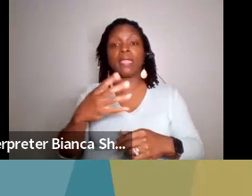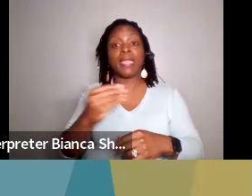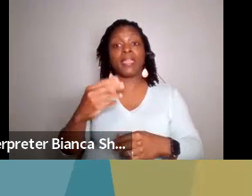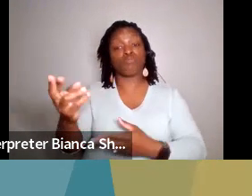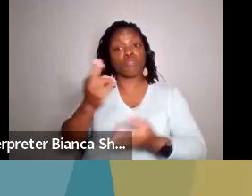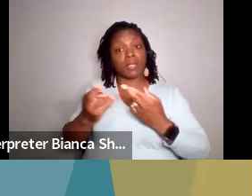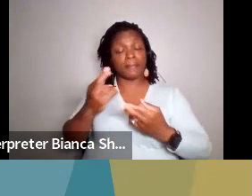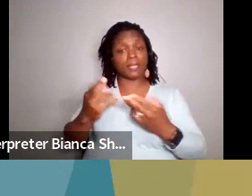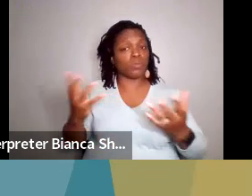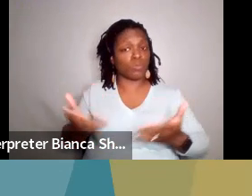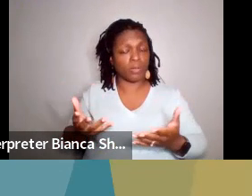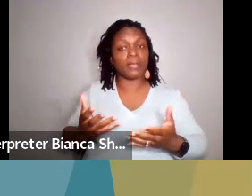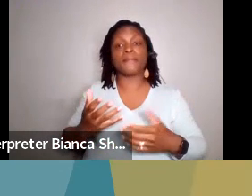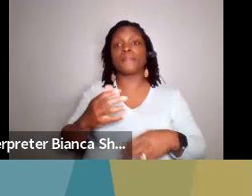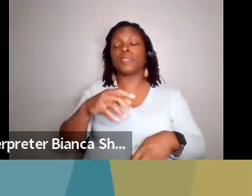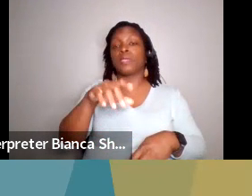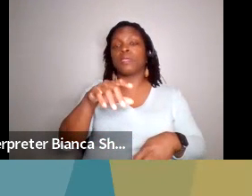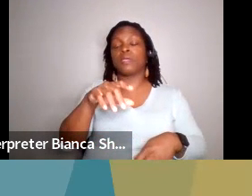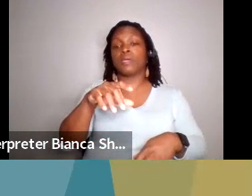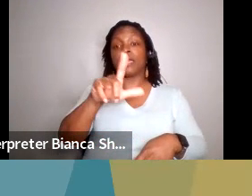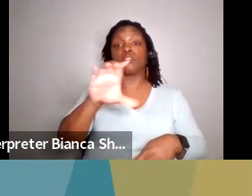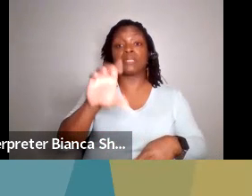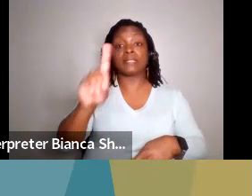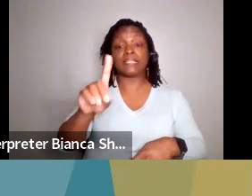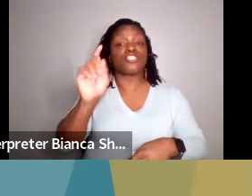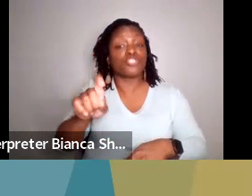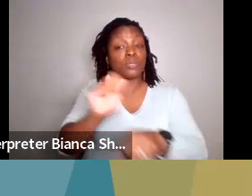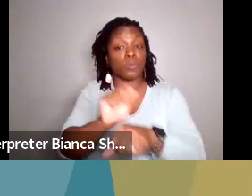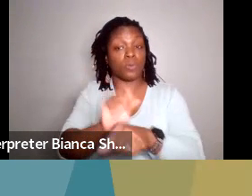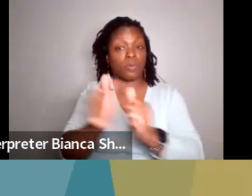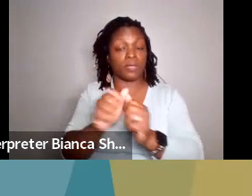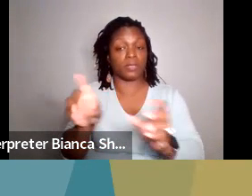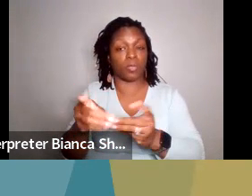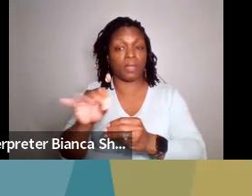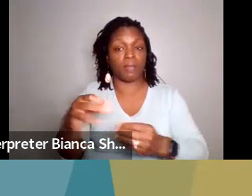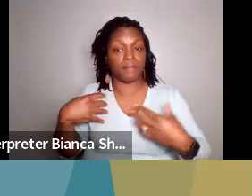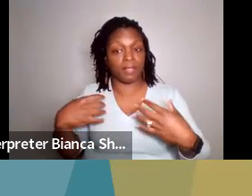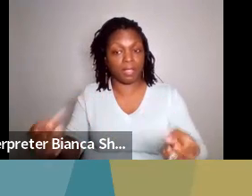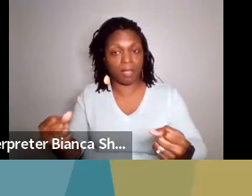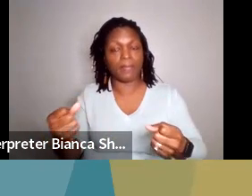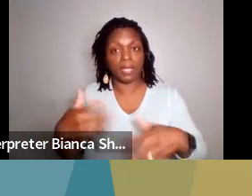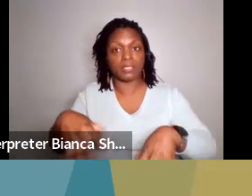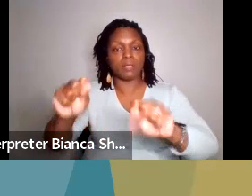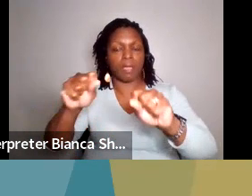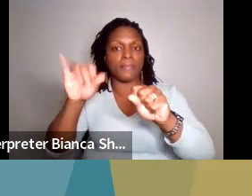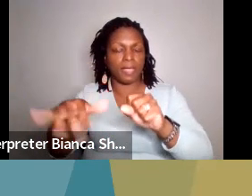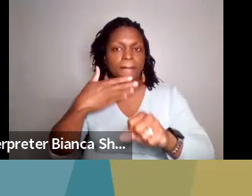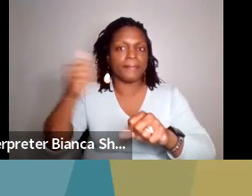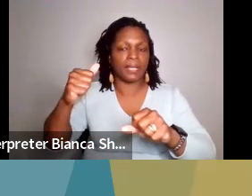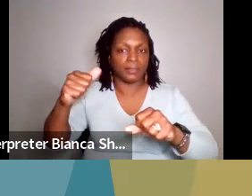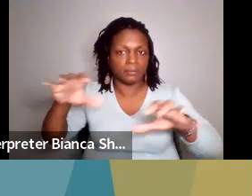that that the LCD. should work with the Department of Health and adopt best practices like at a minimum.